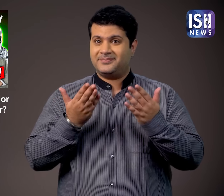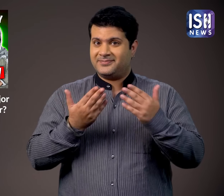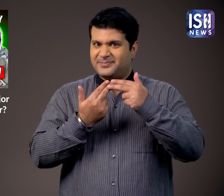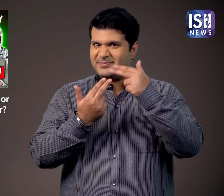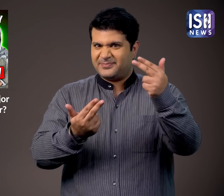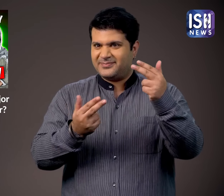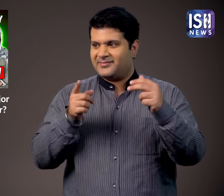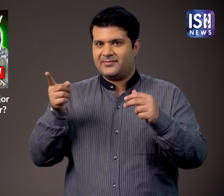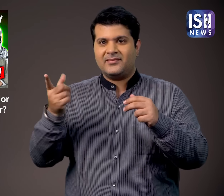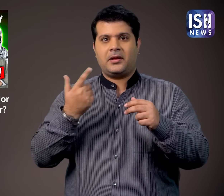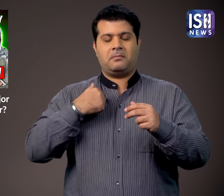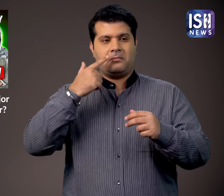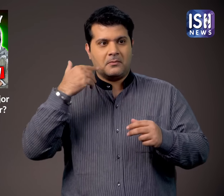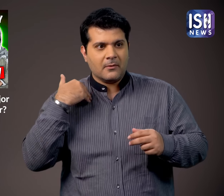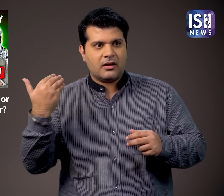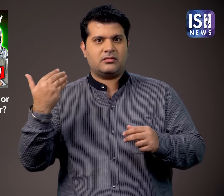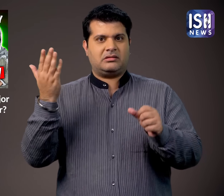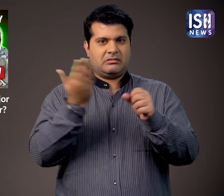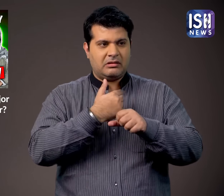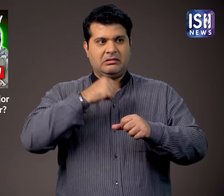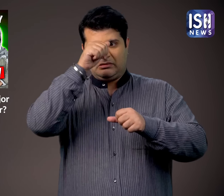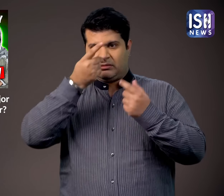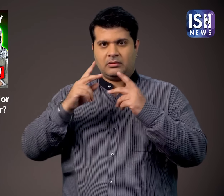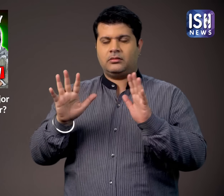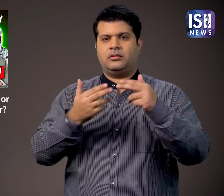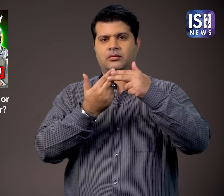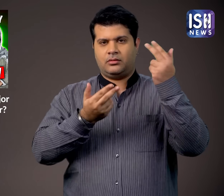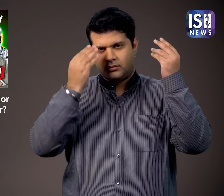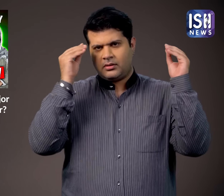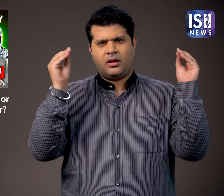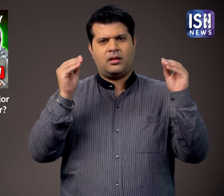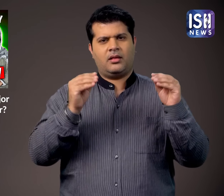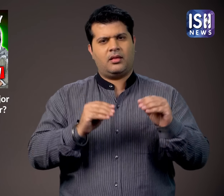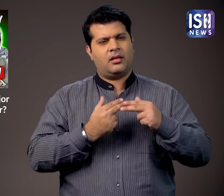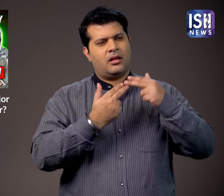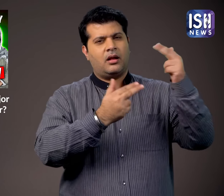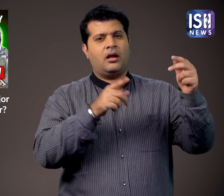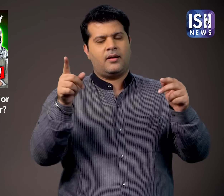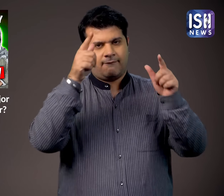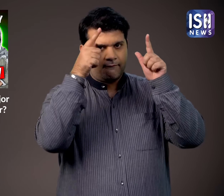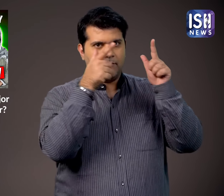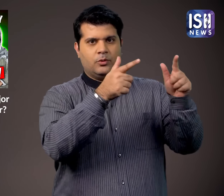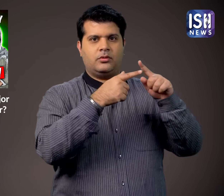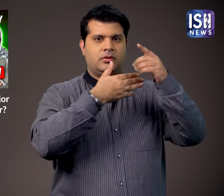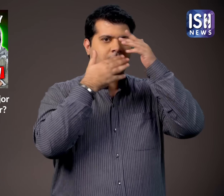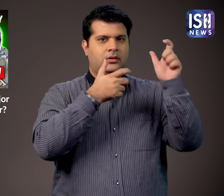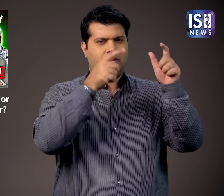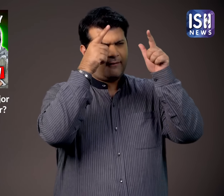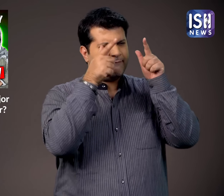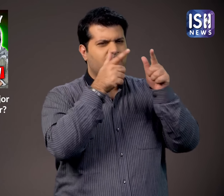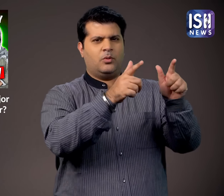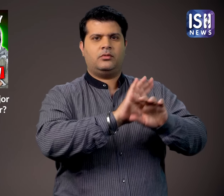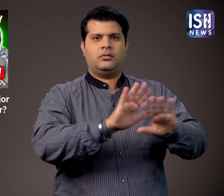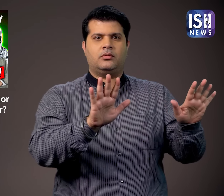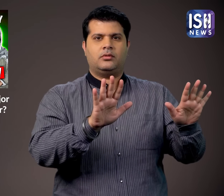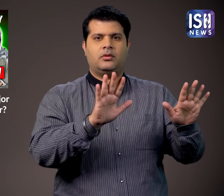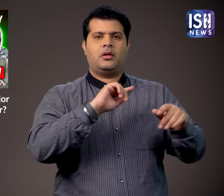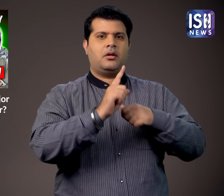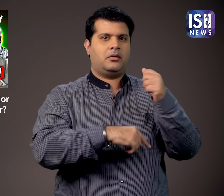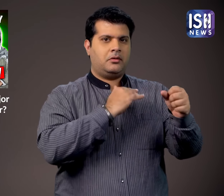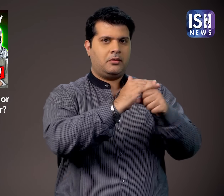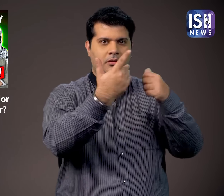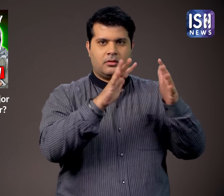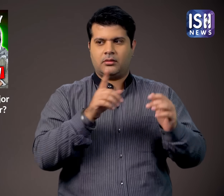The story of his brother’s death and revenge was fabricated to deceive the terror outfit, before he went on to kill its commanders.